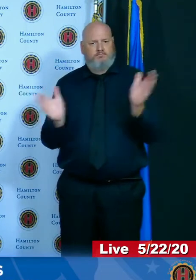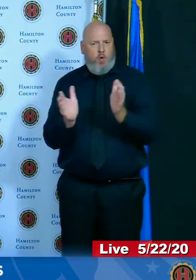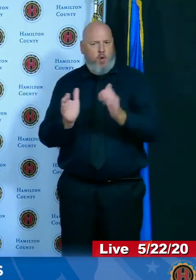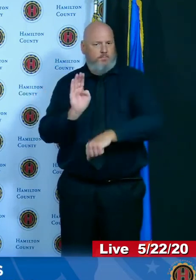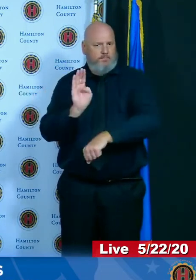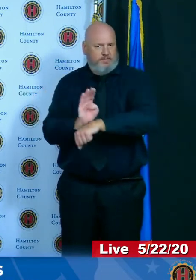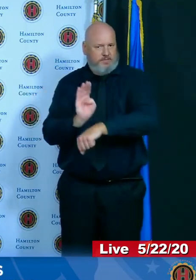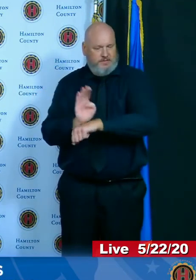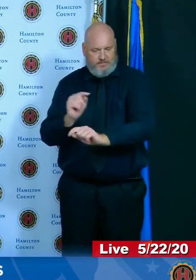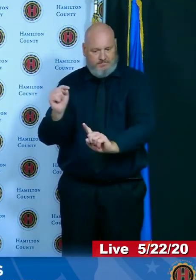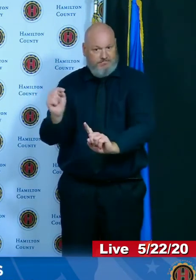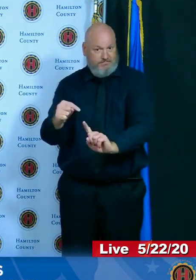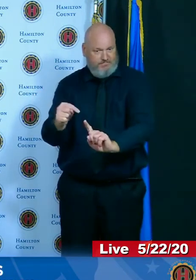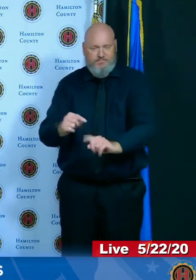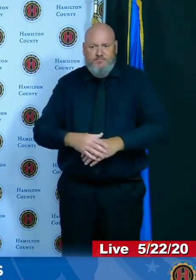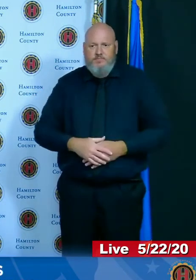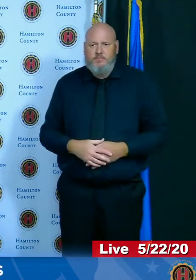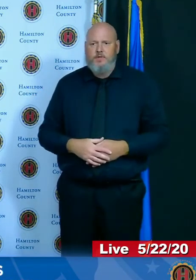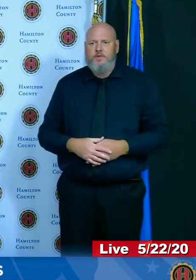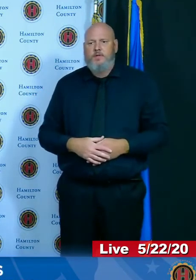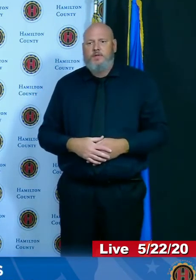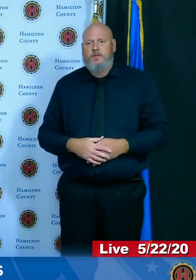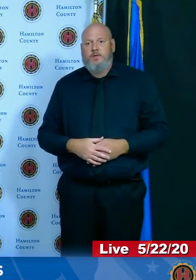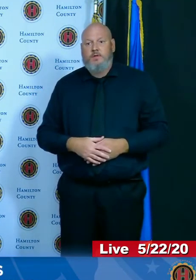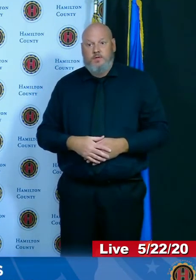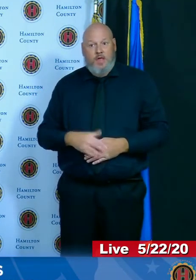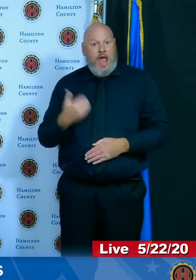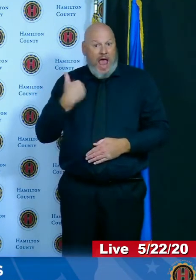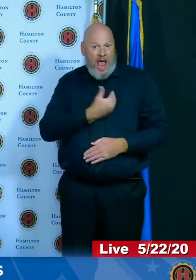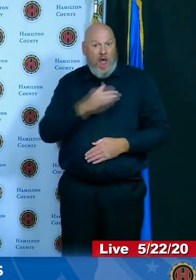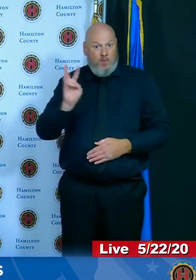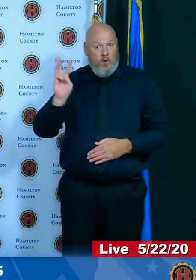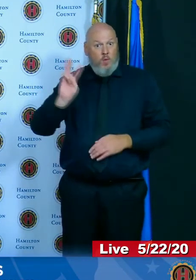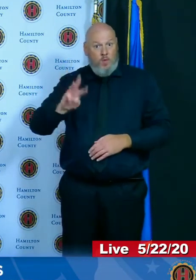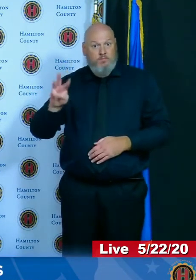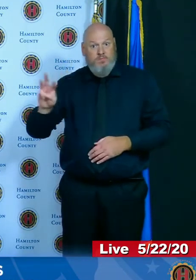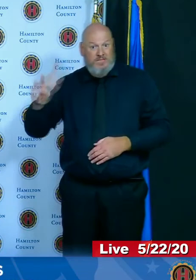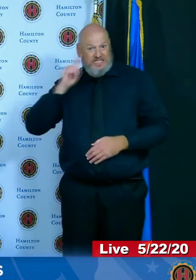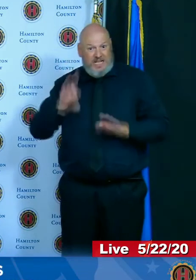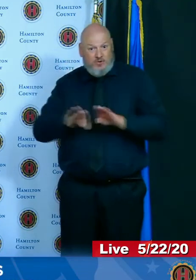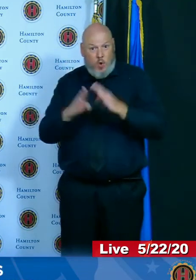week so through next Wednesday this is we've talked about this before the Small